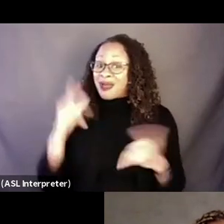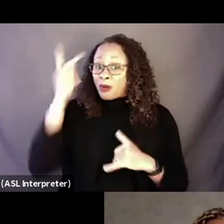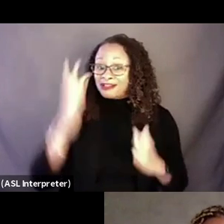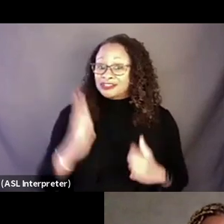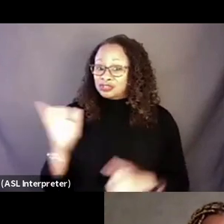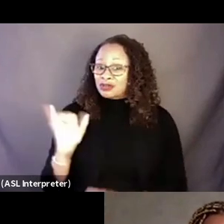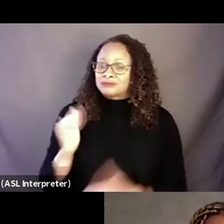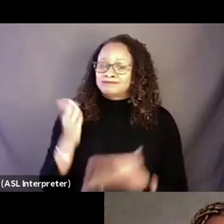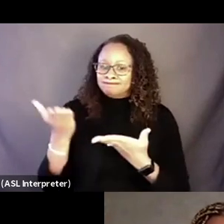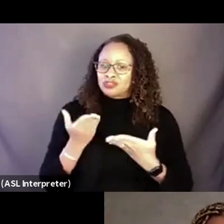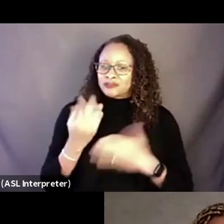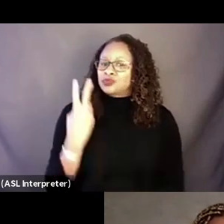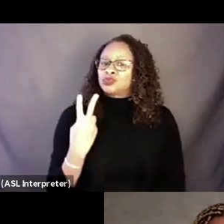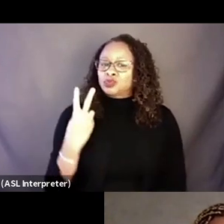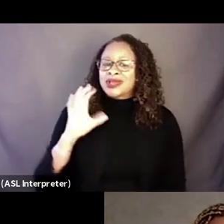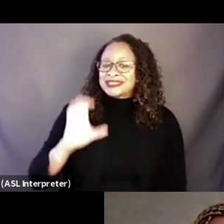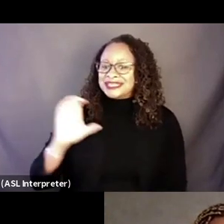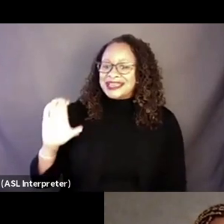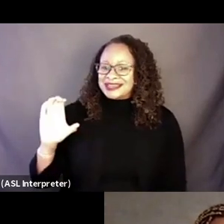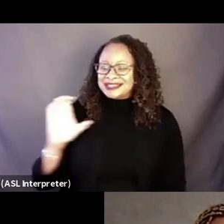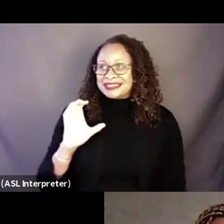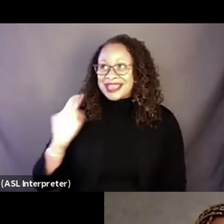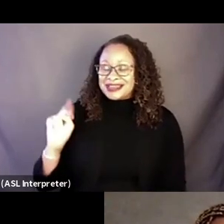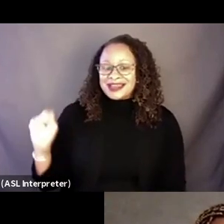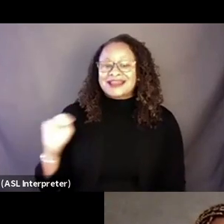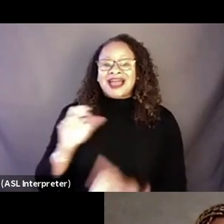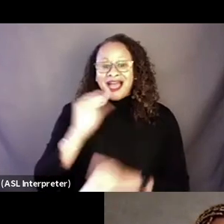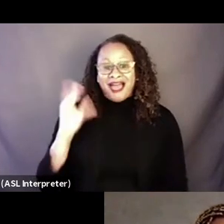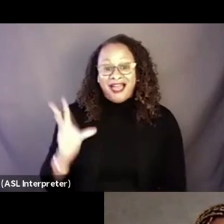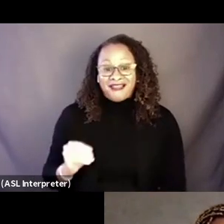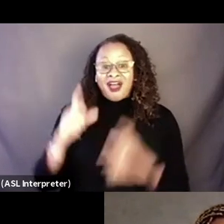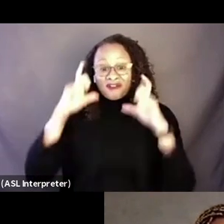of two CNN Africa photo journalist of the year awards